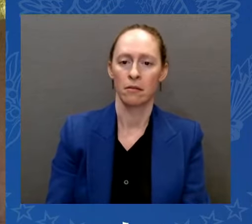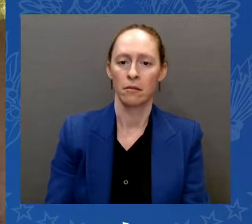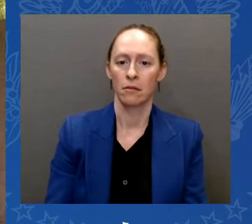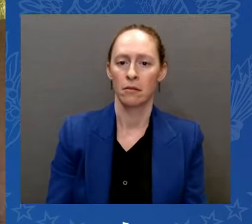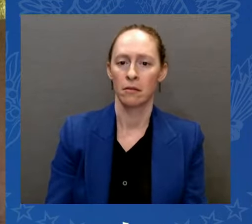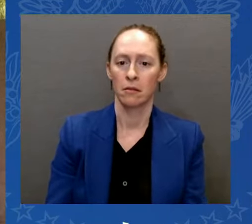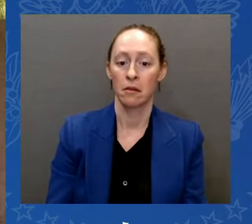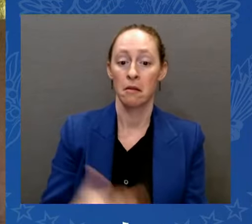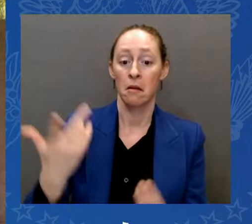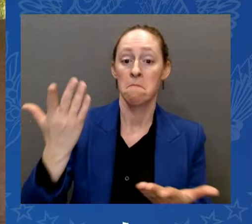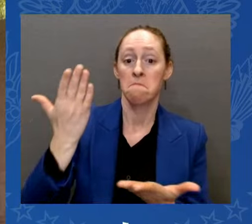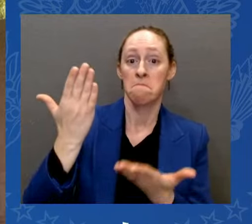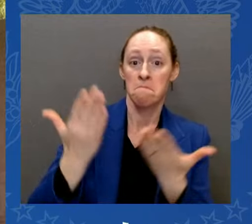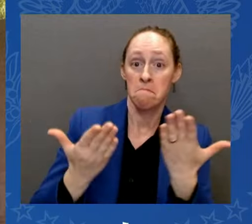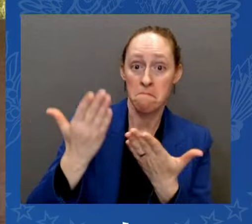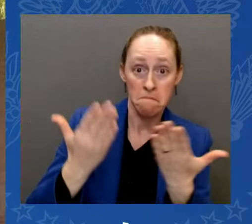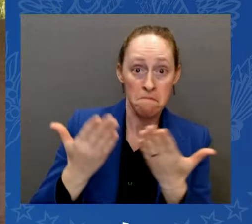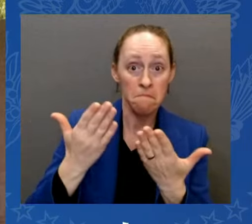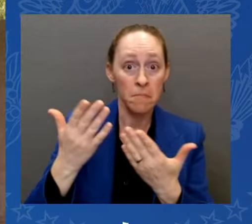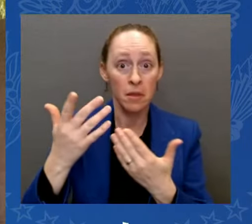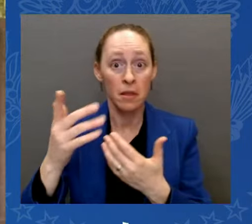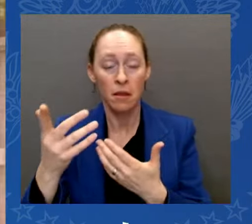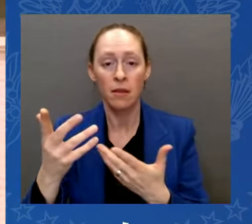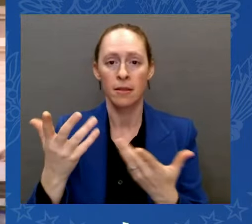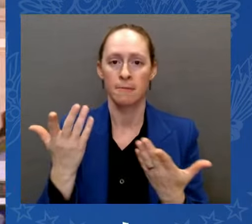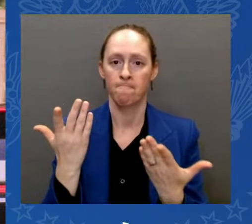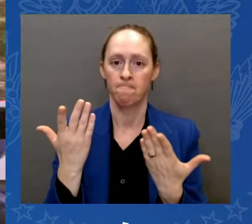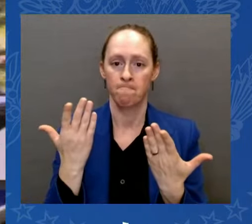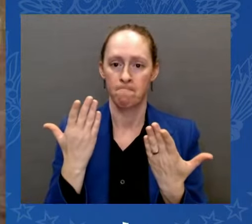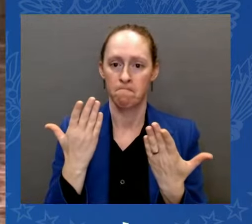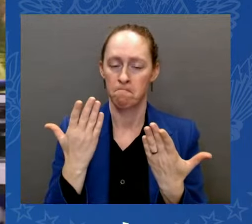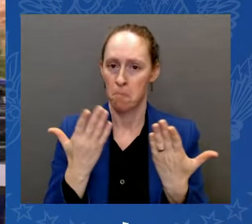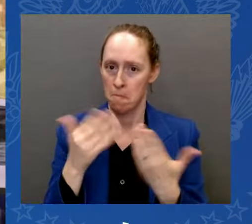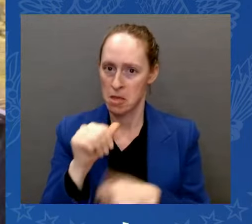The Press: Mr. President, has Poland suggested invoking Article 4 or 5 from NATO, sir?